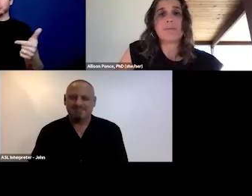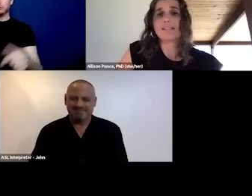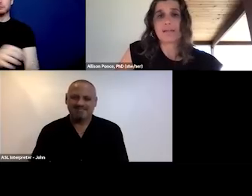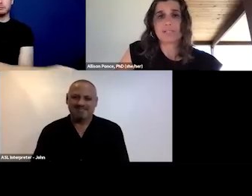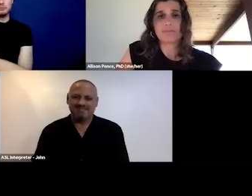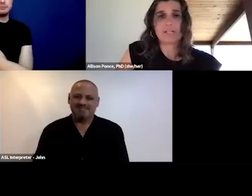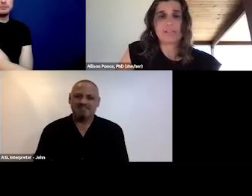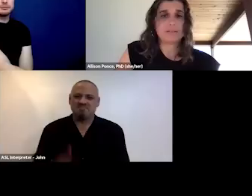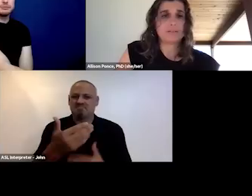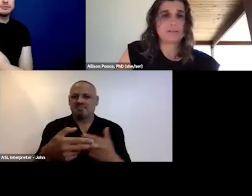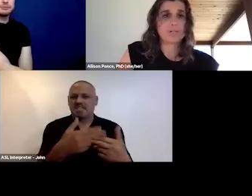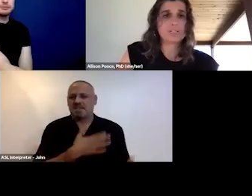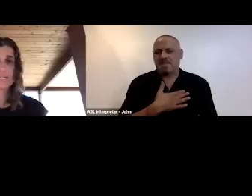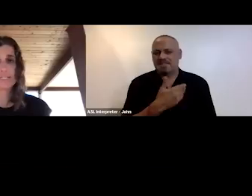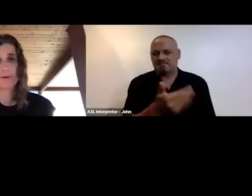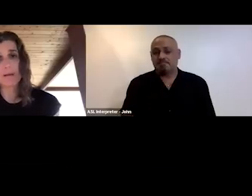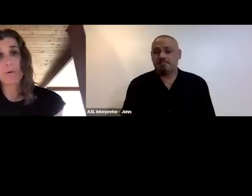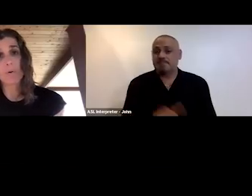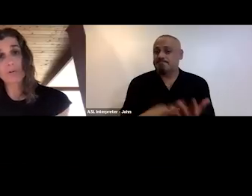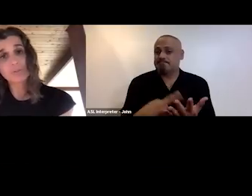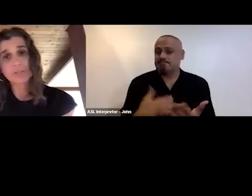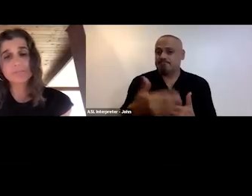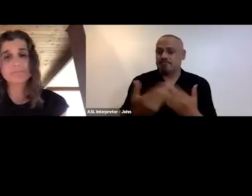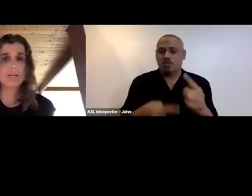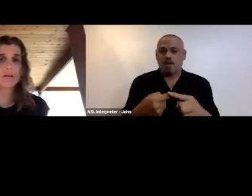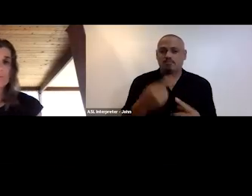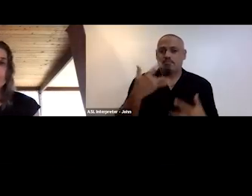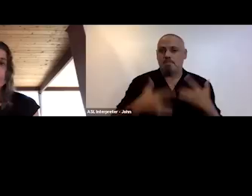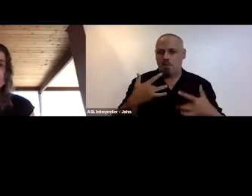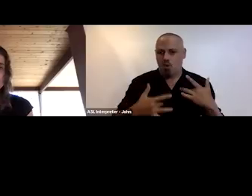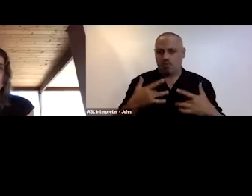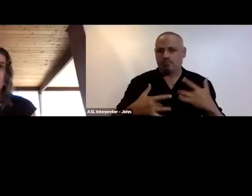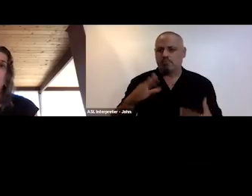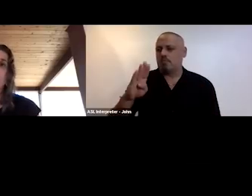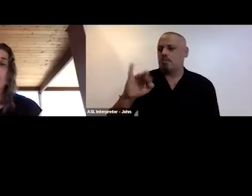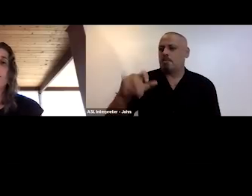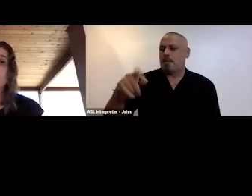Next slide, please, Vanessa. We're gonna talk next about bipolar disorder, which is that condition that has